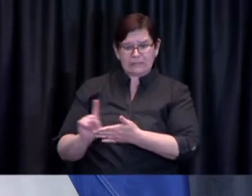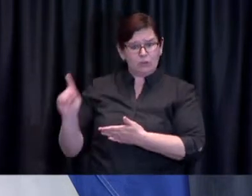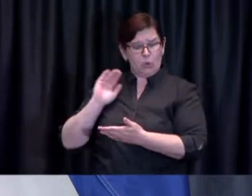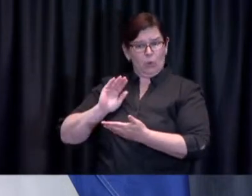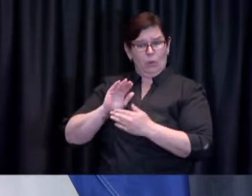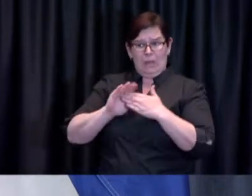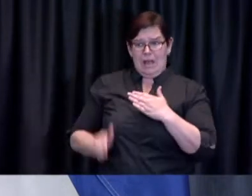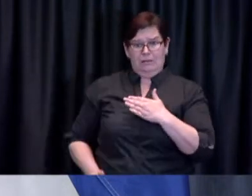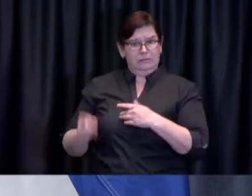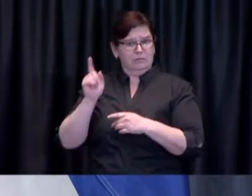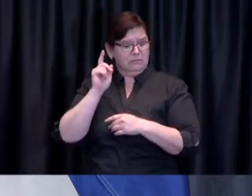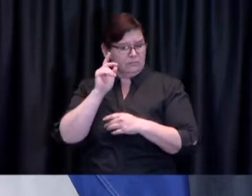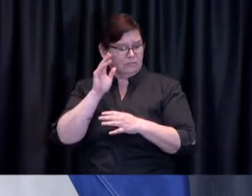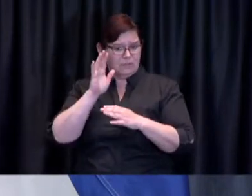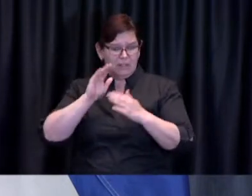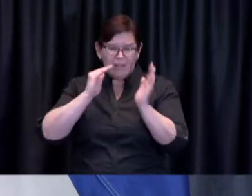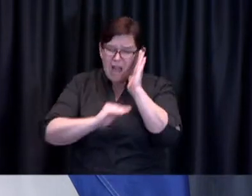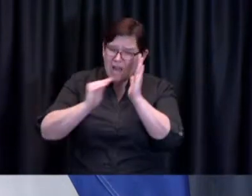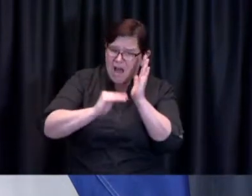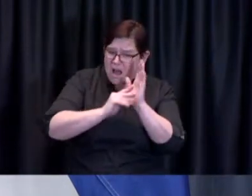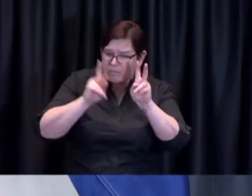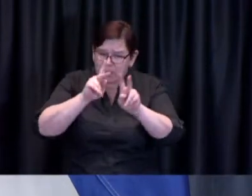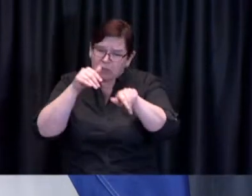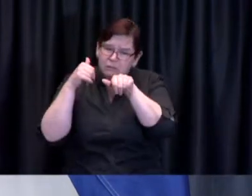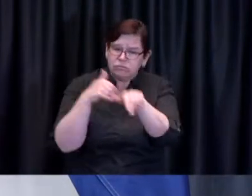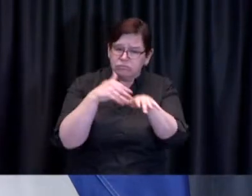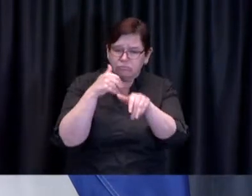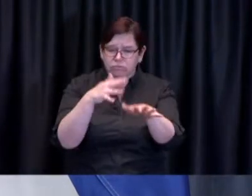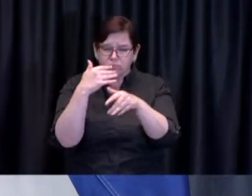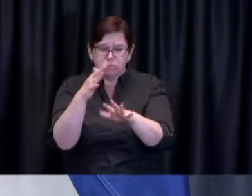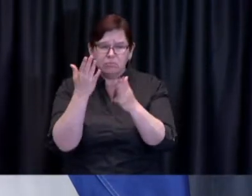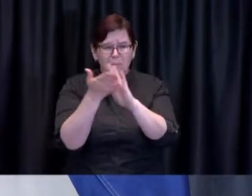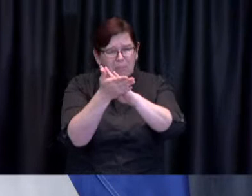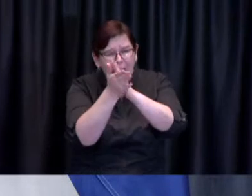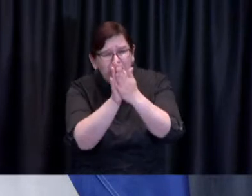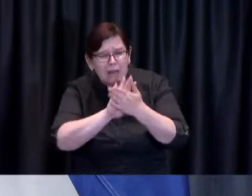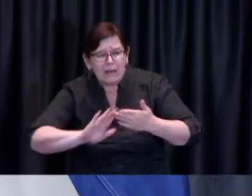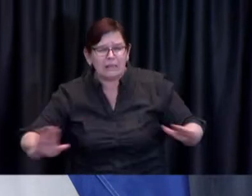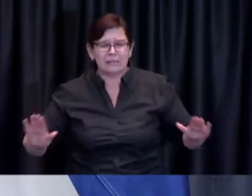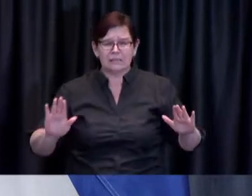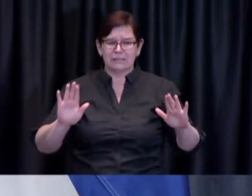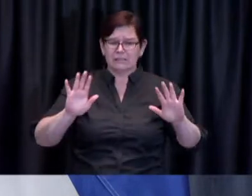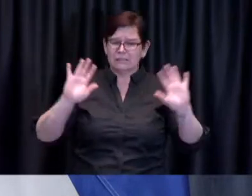peacefully so while we encourage people not to gather right now due to public health concerns I